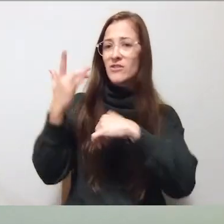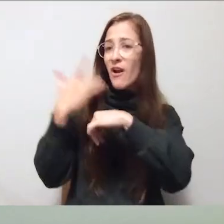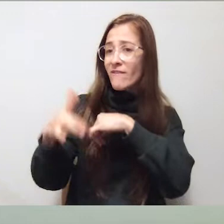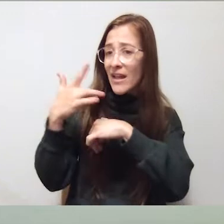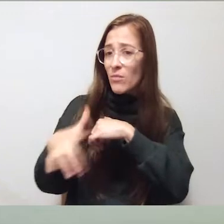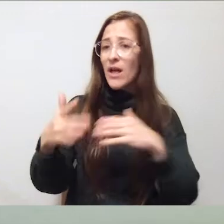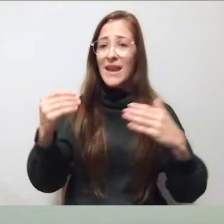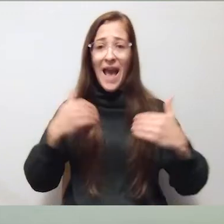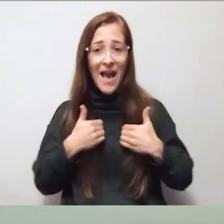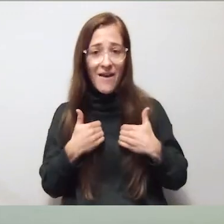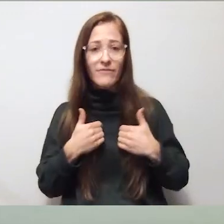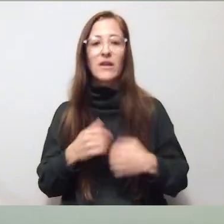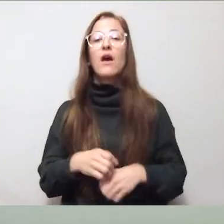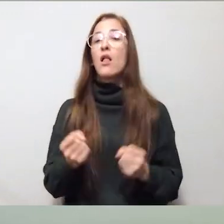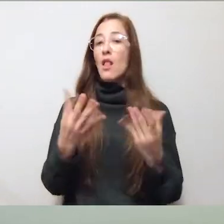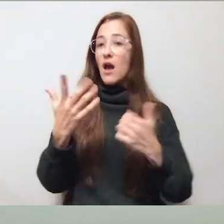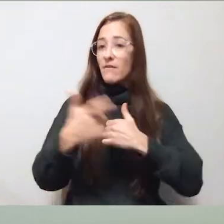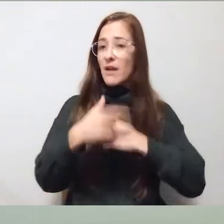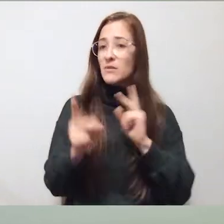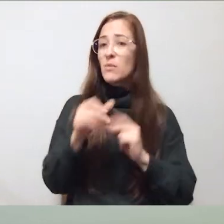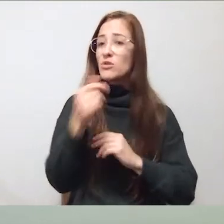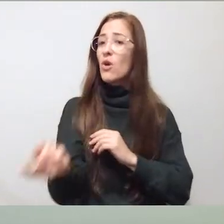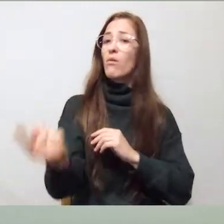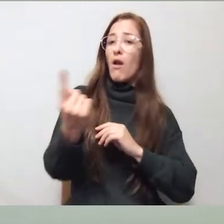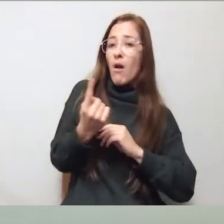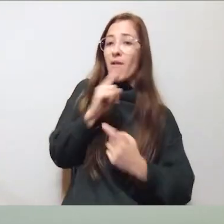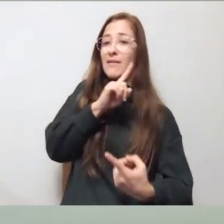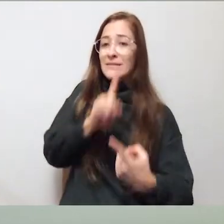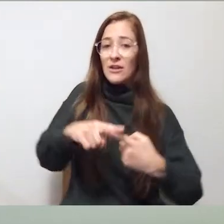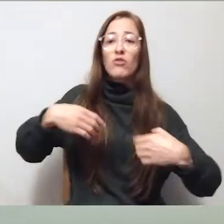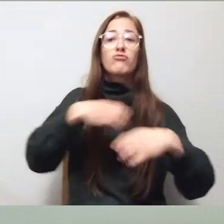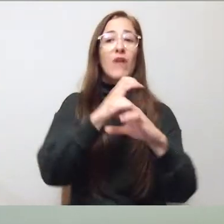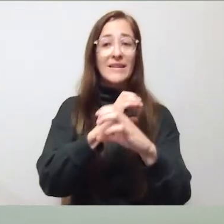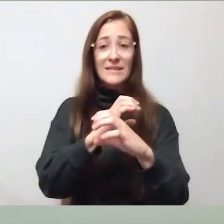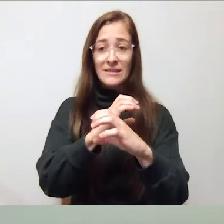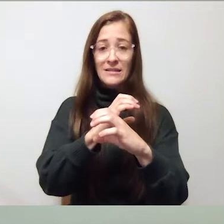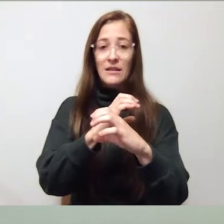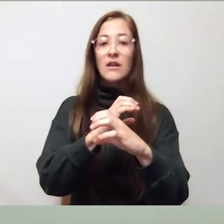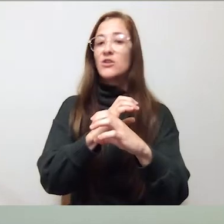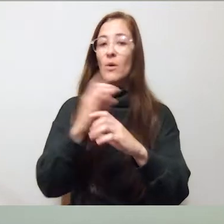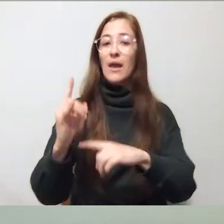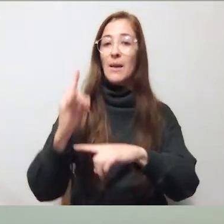What we find is many times people don't come to us until they're in a moment of crisis. And so, you know, immediate action needs to be taken.